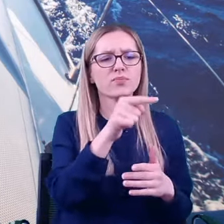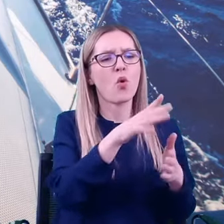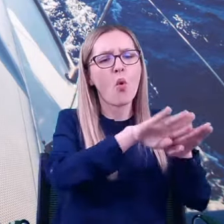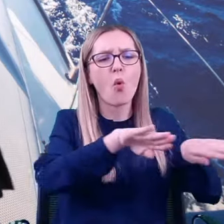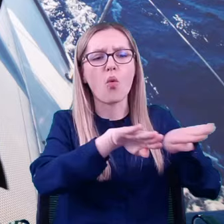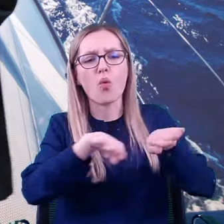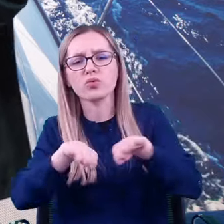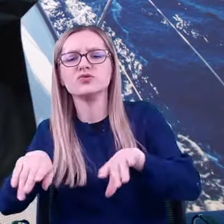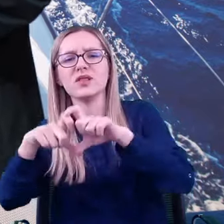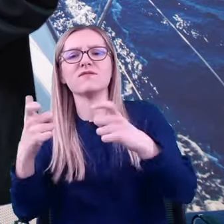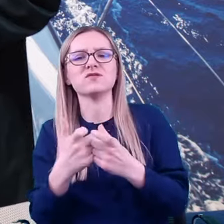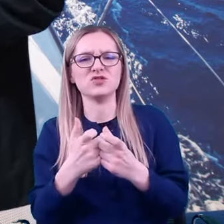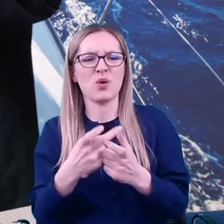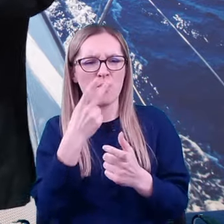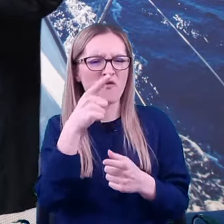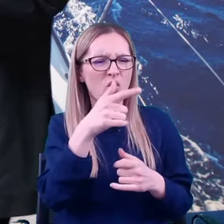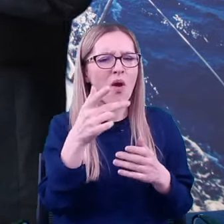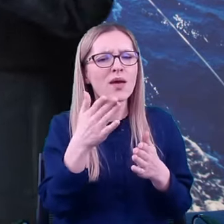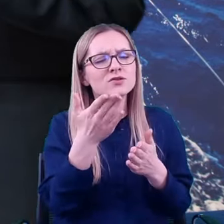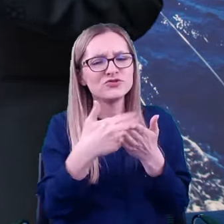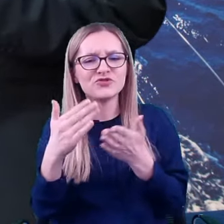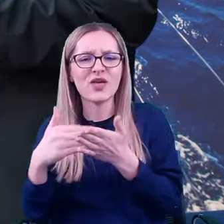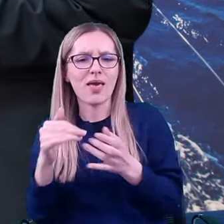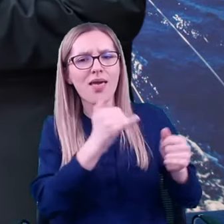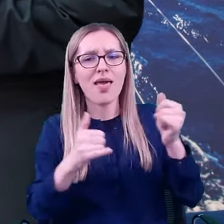These are chemical elements best assembled in a factory.